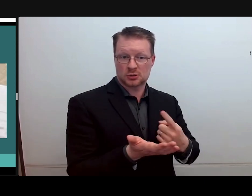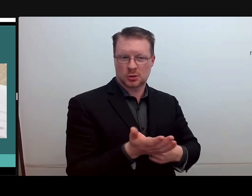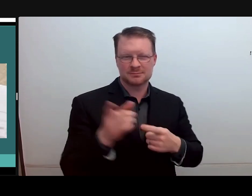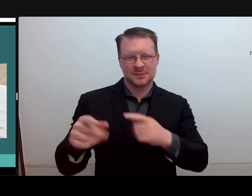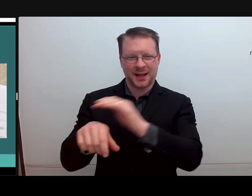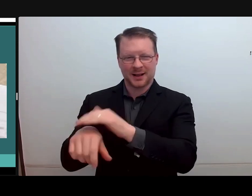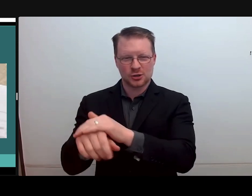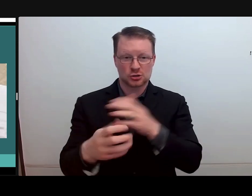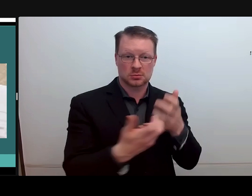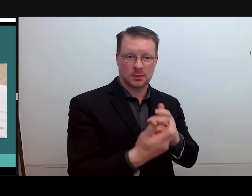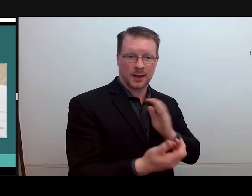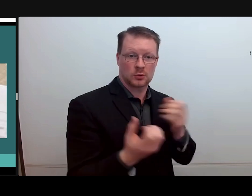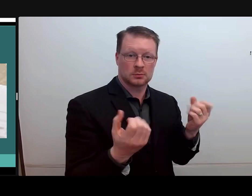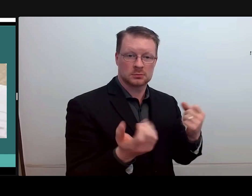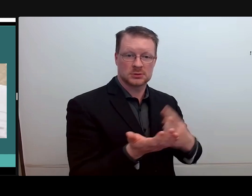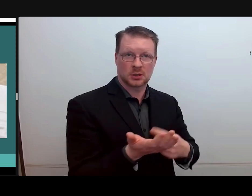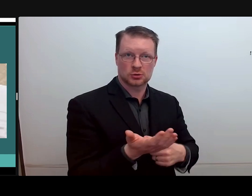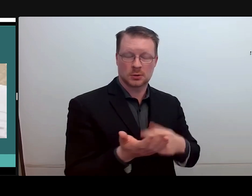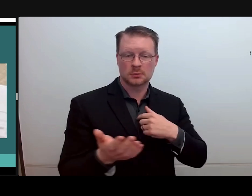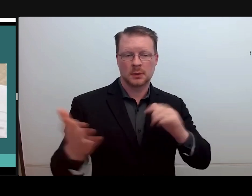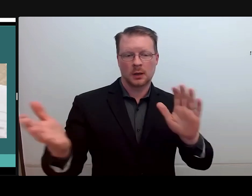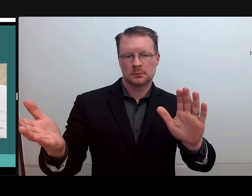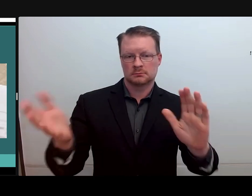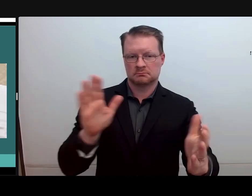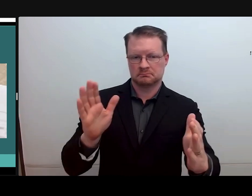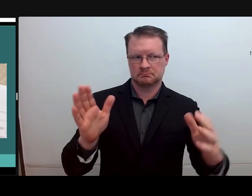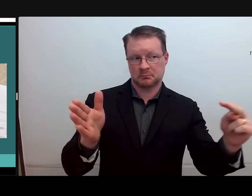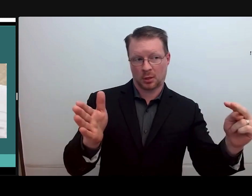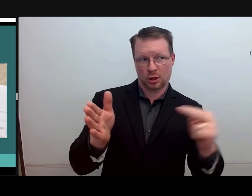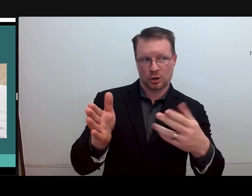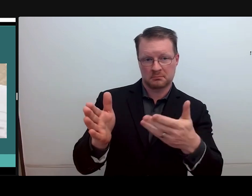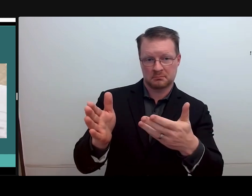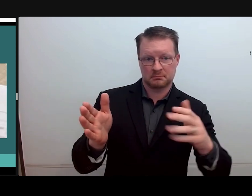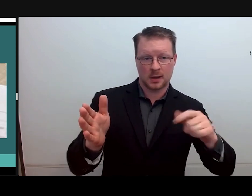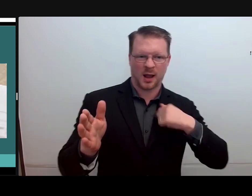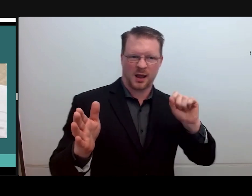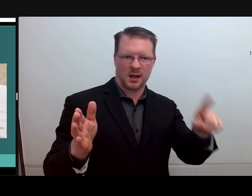how I typed the prescription to match what our discussion was in sign language in a way that this patient could understand